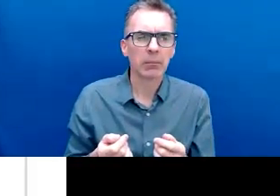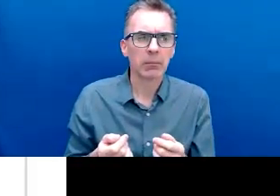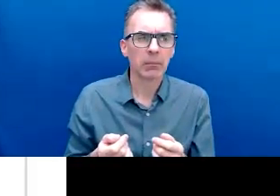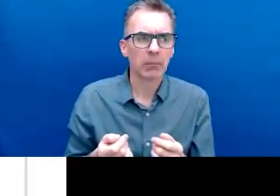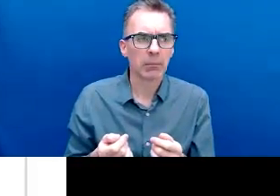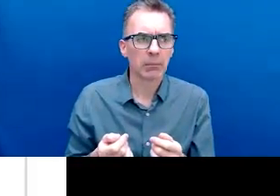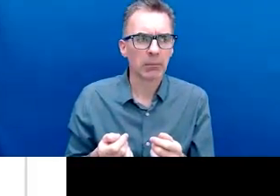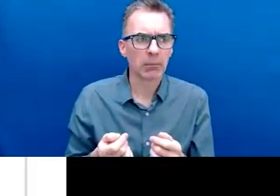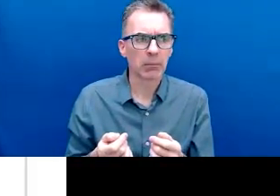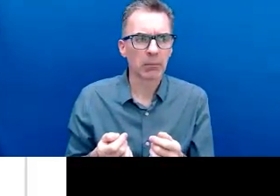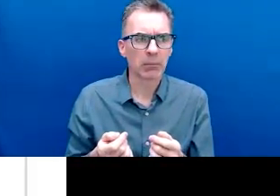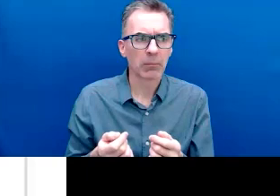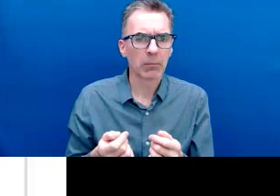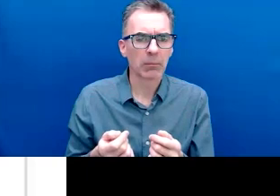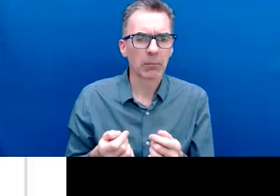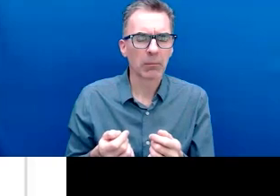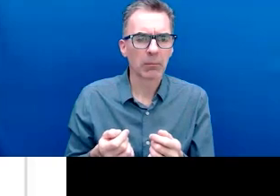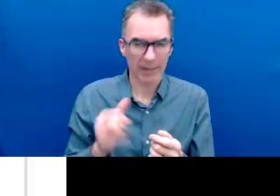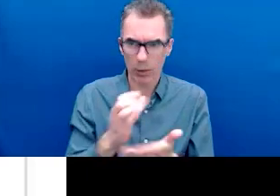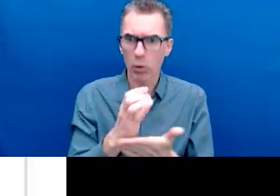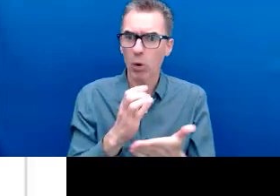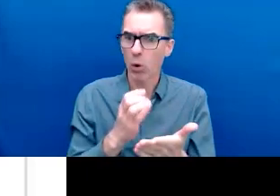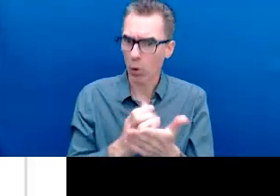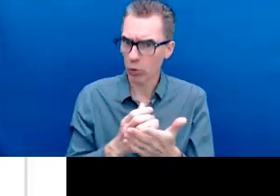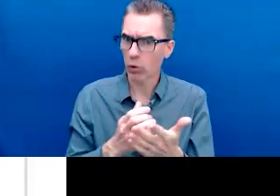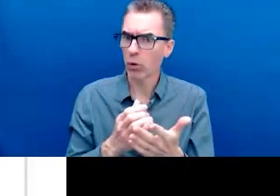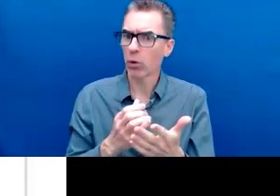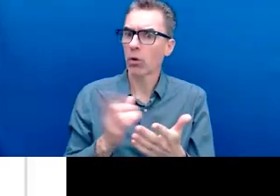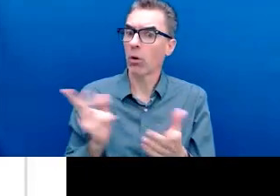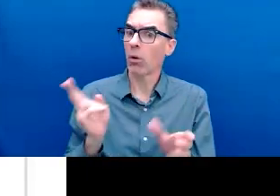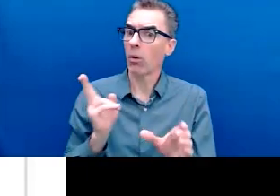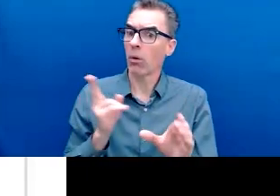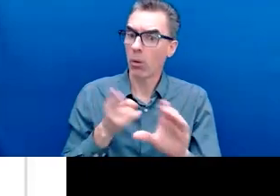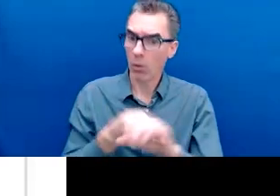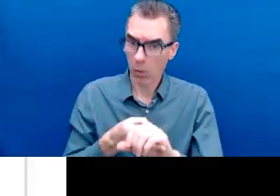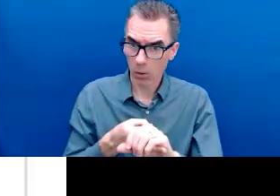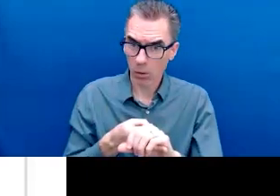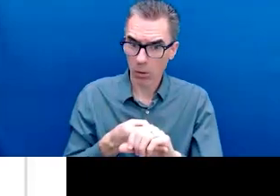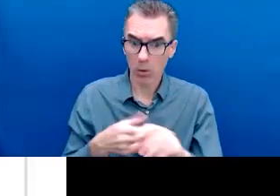started in the course, they completed the course, and they received a passing grade in the course. Okay.